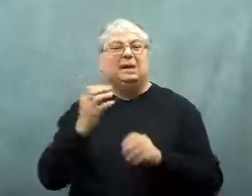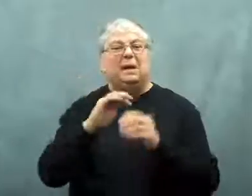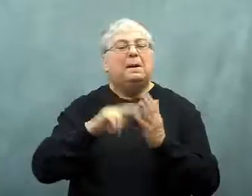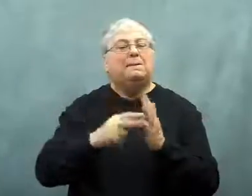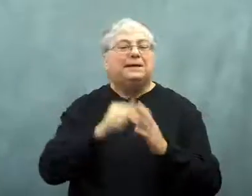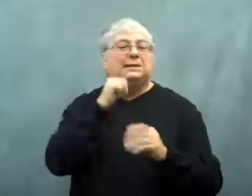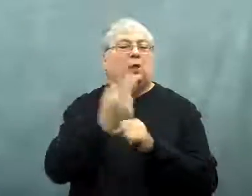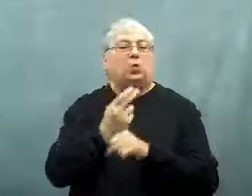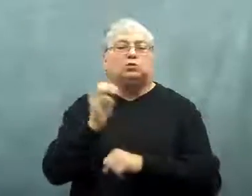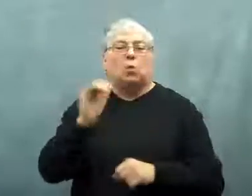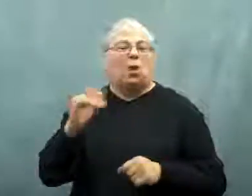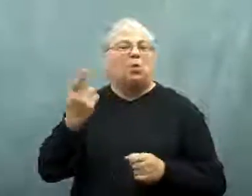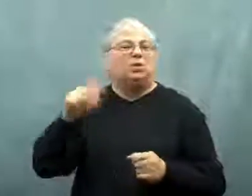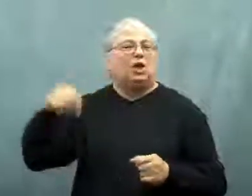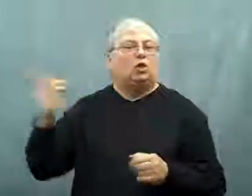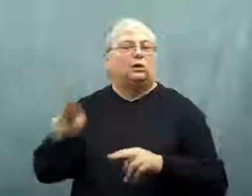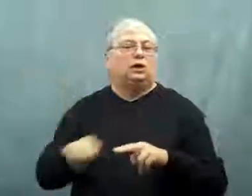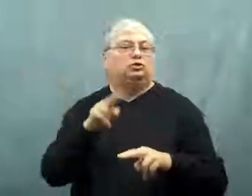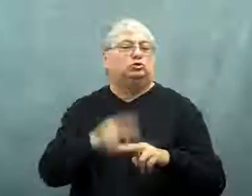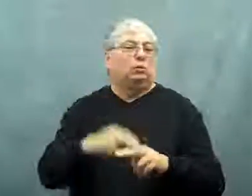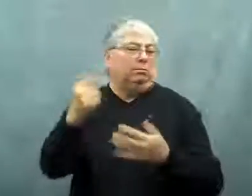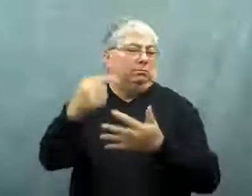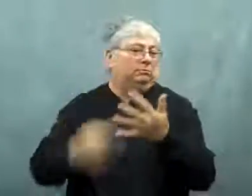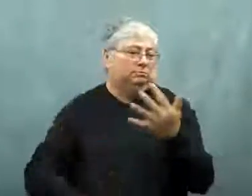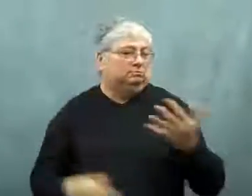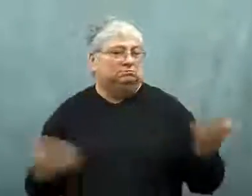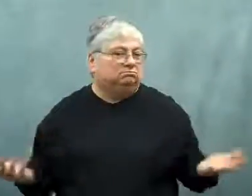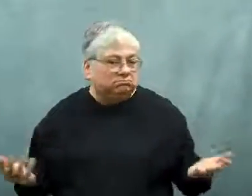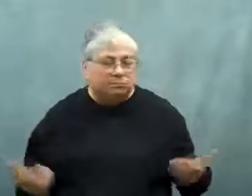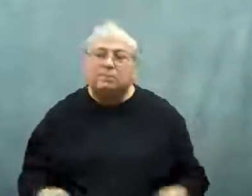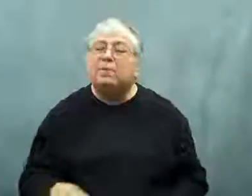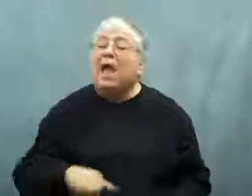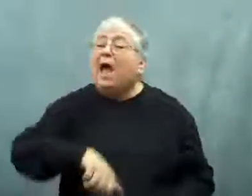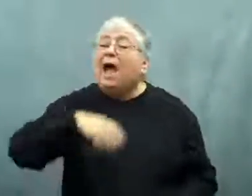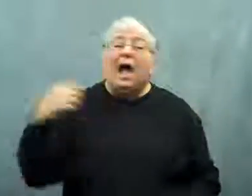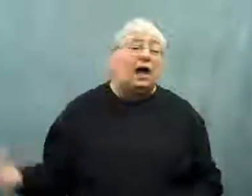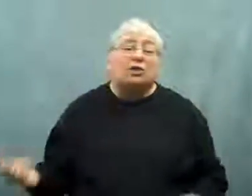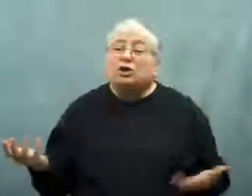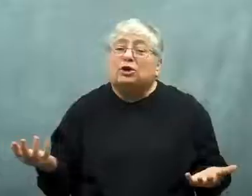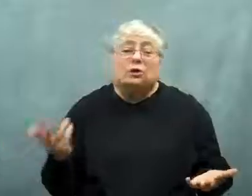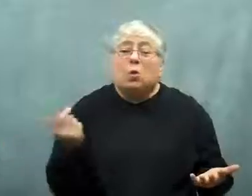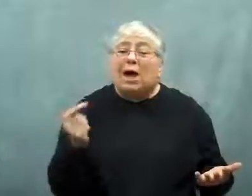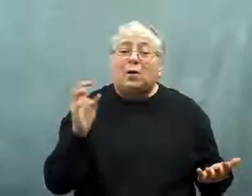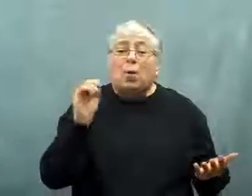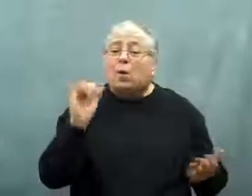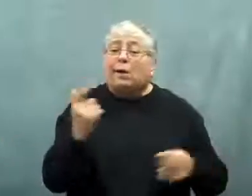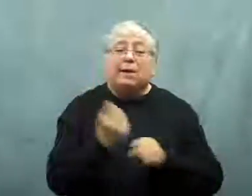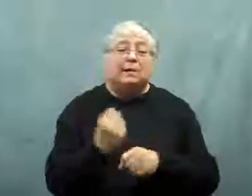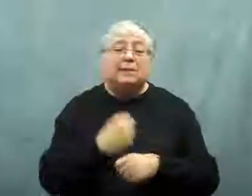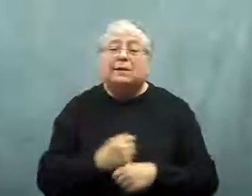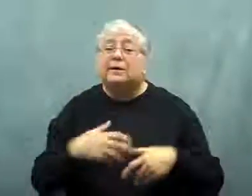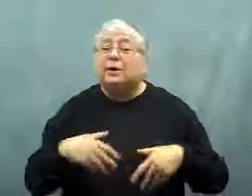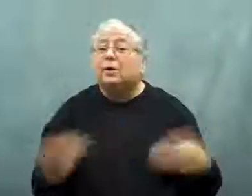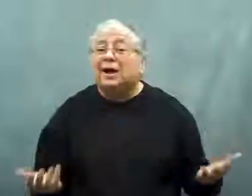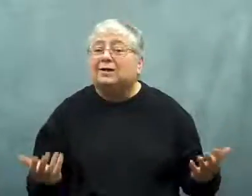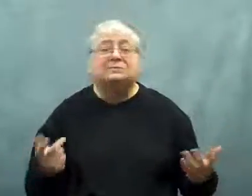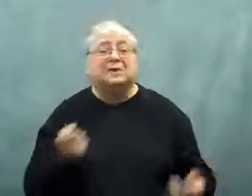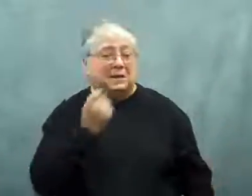which are not made from oil, but from other natural substances.